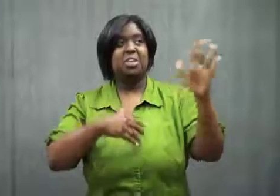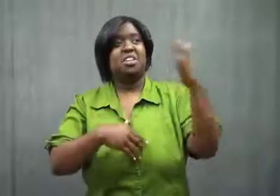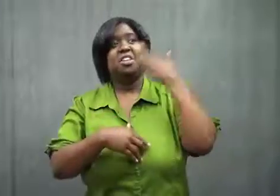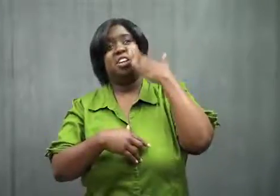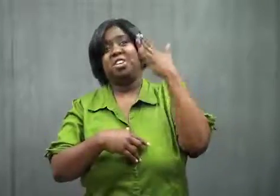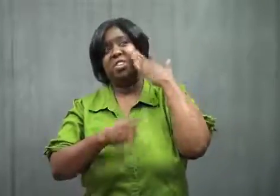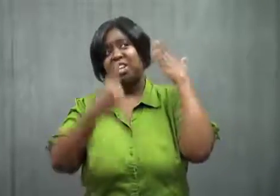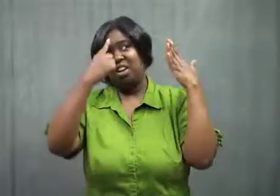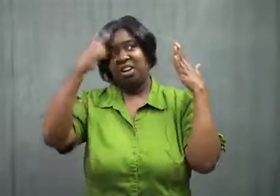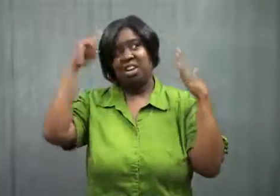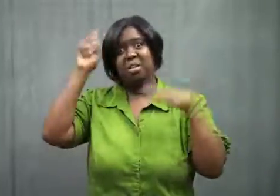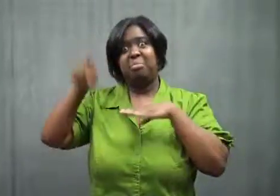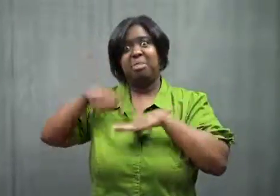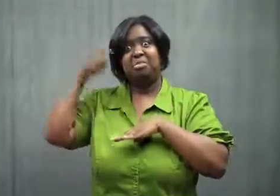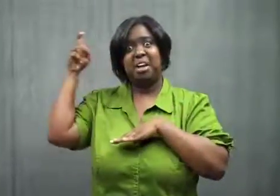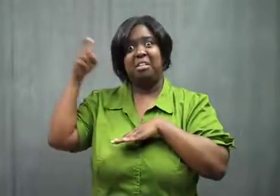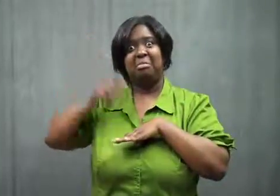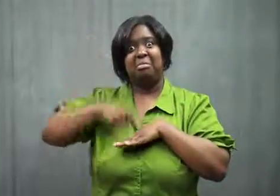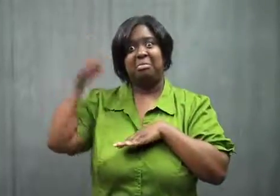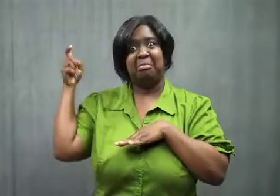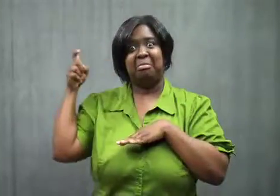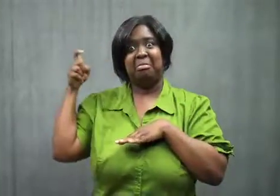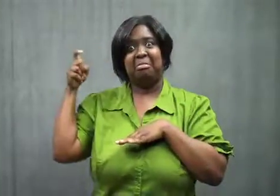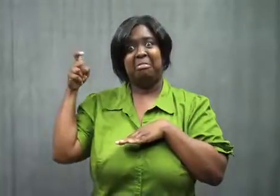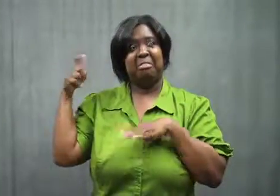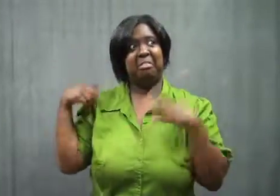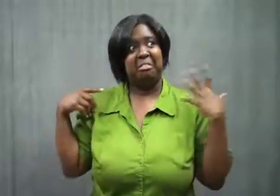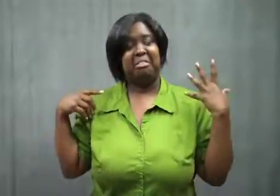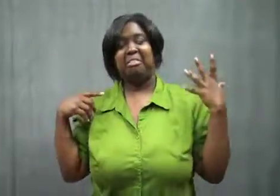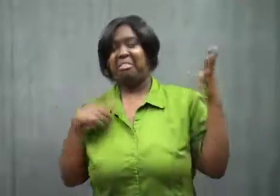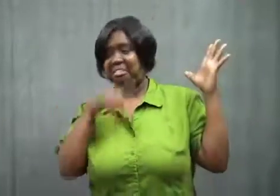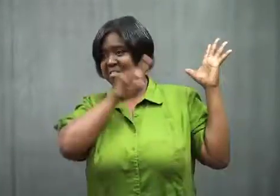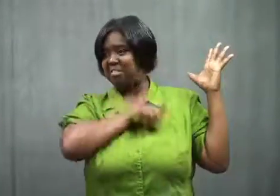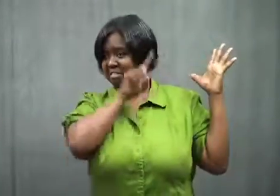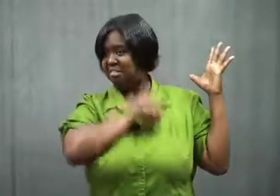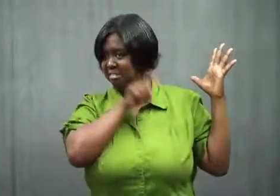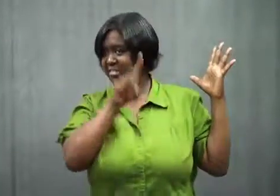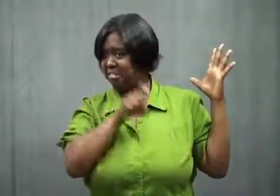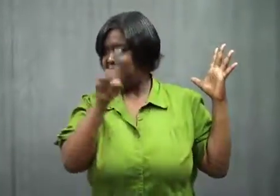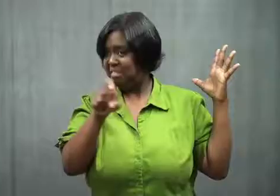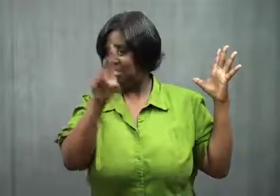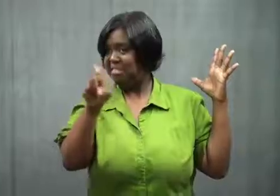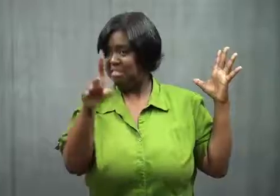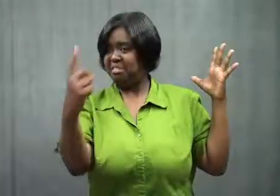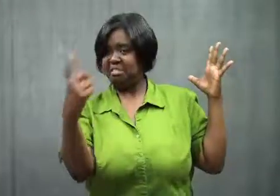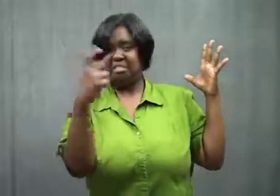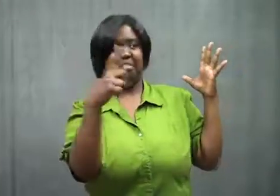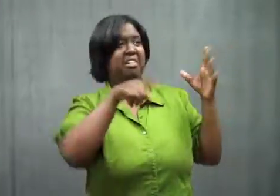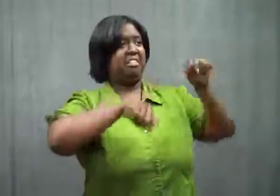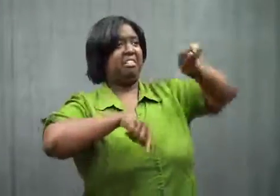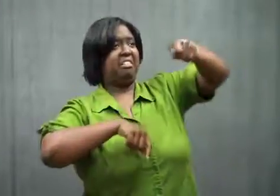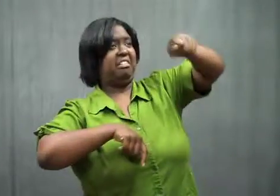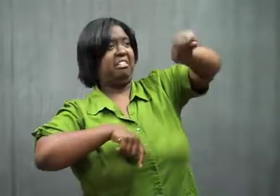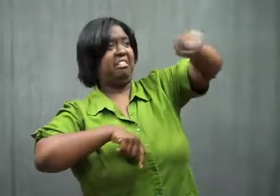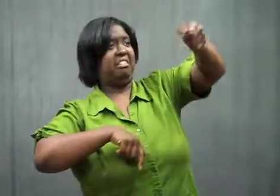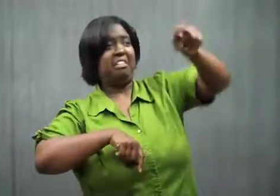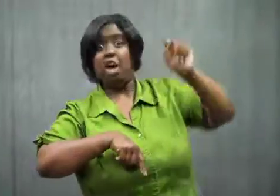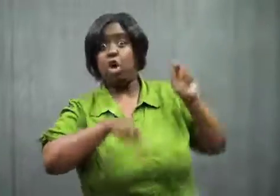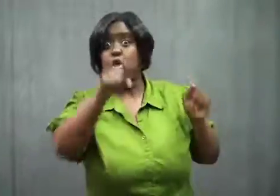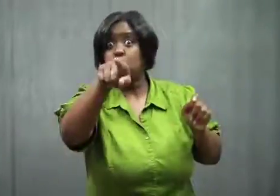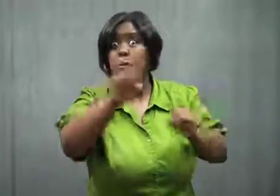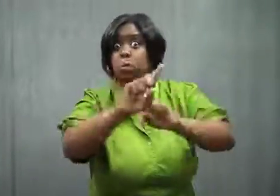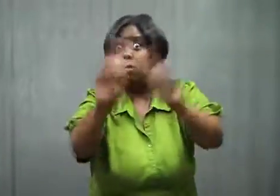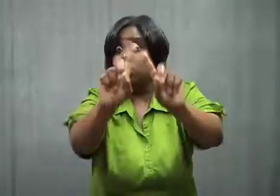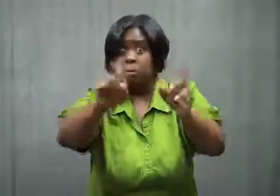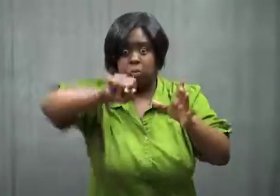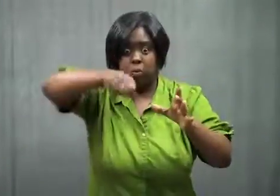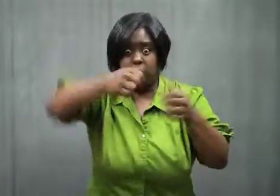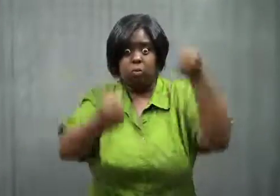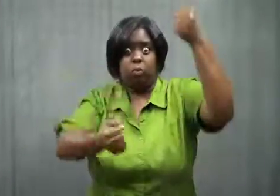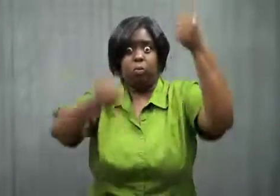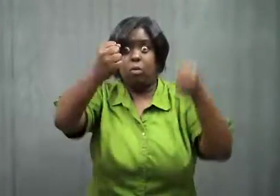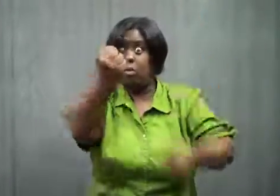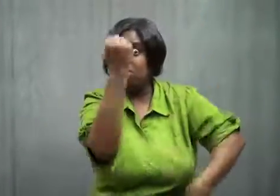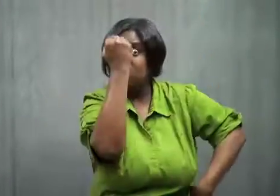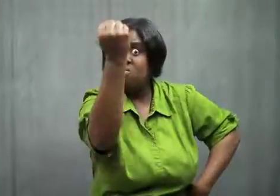I said, "Thank you" and thought to myself, "About time!"